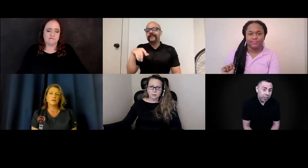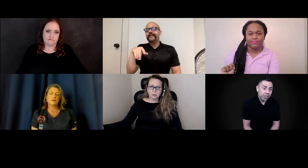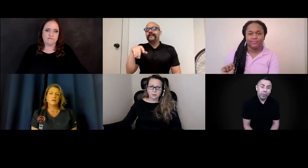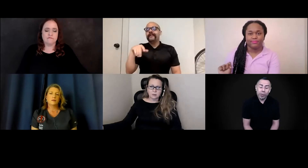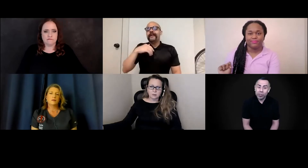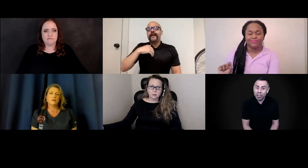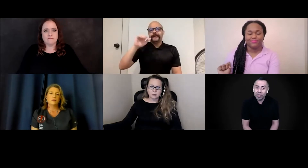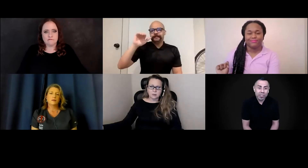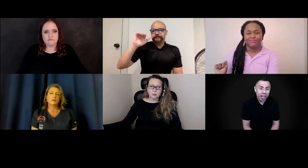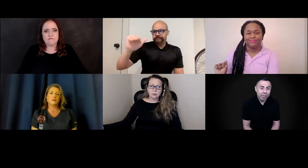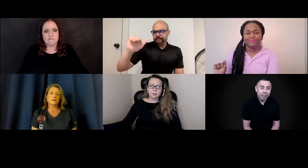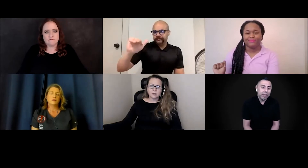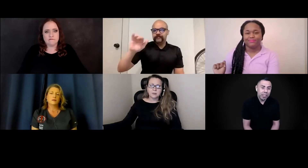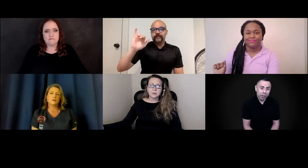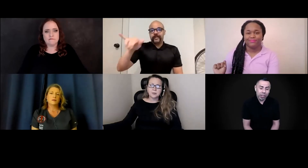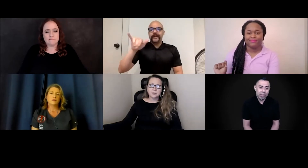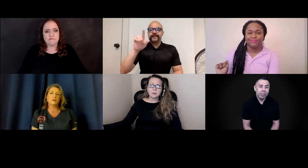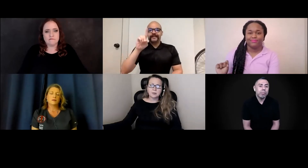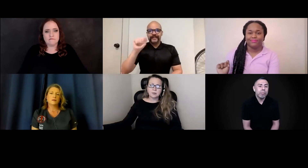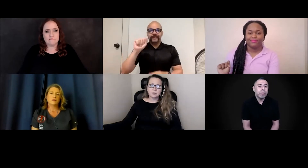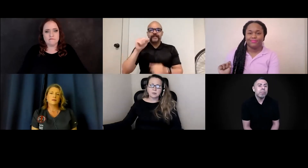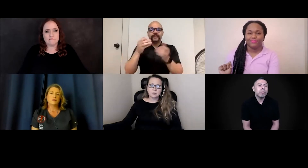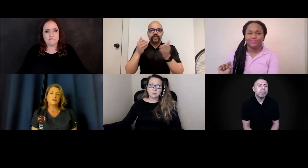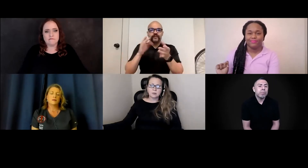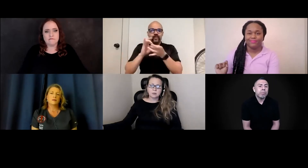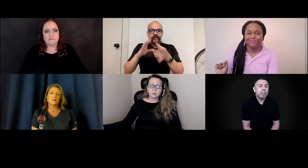Familiar with the folks there, the staff and the location.